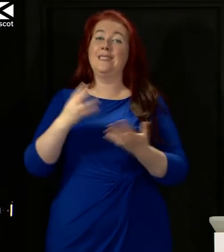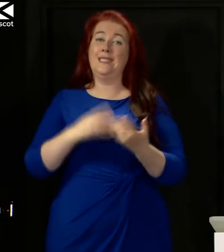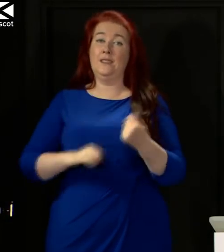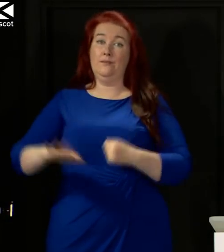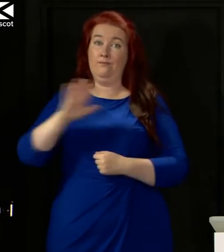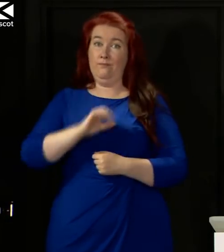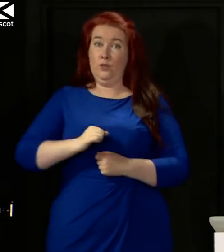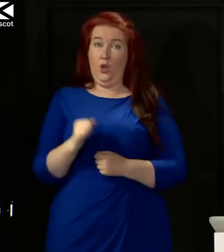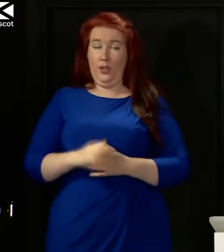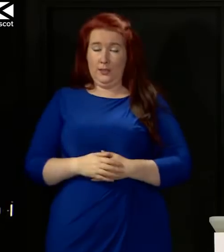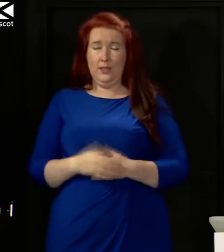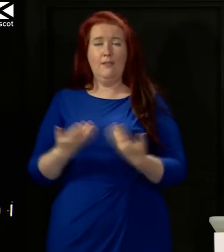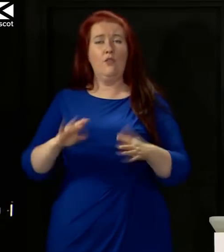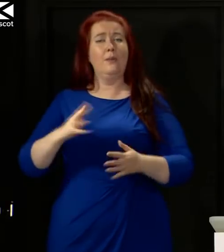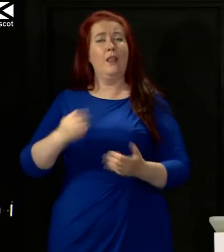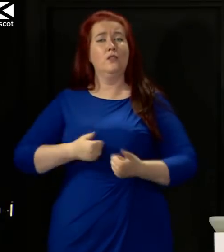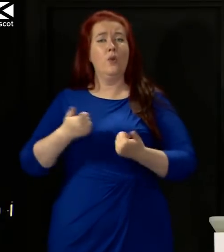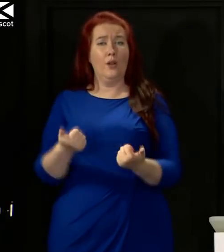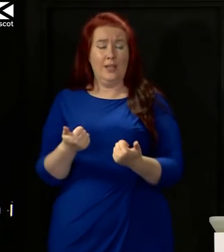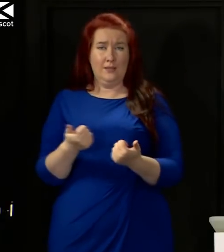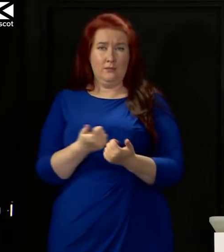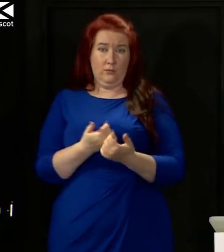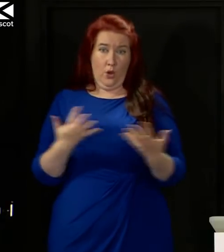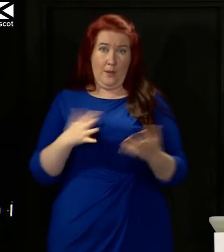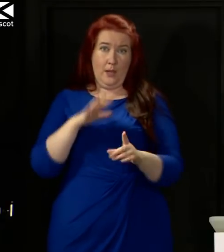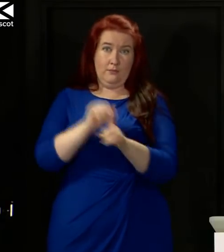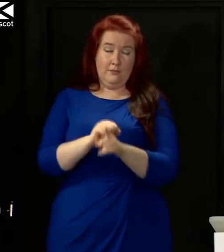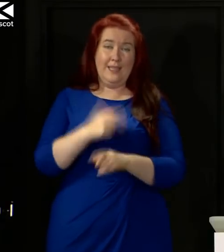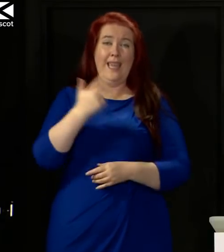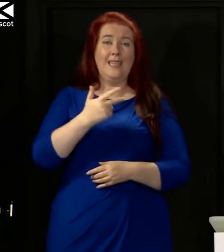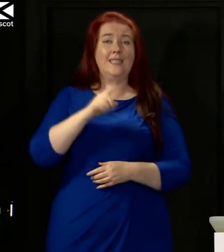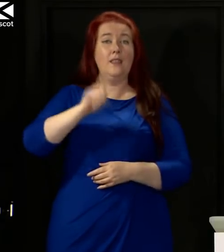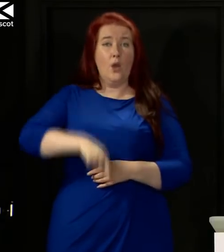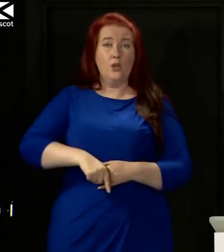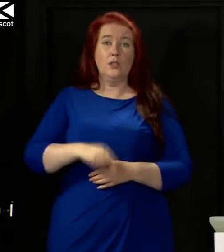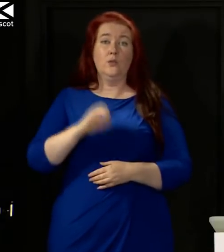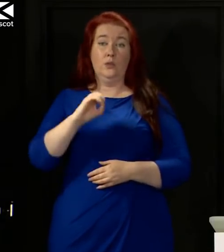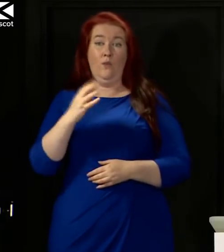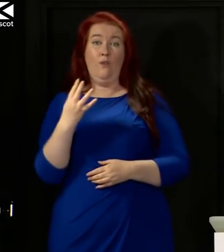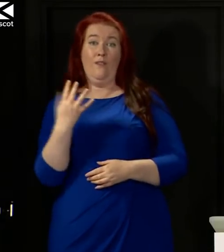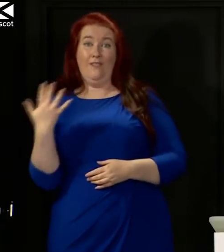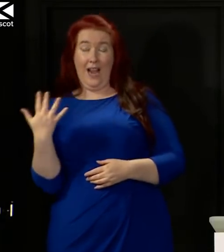As at 9 o'clock this morning, there have been 18,045 positive cases confirmed - you will